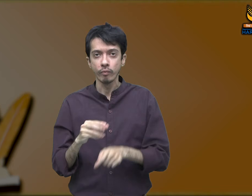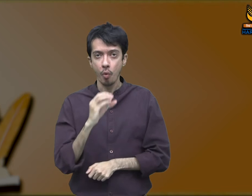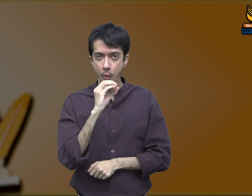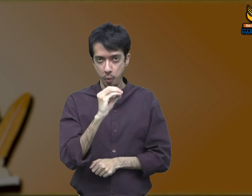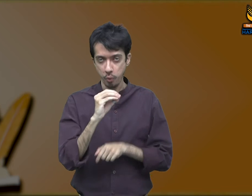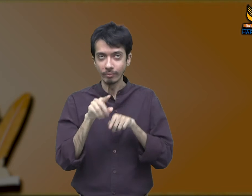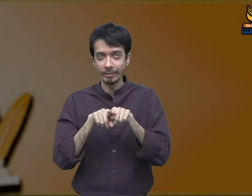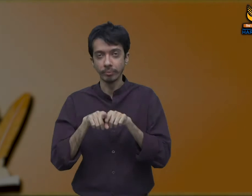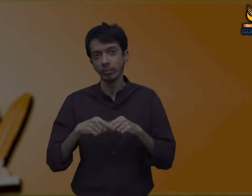For example,